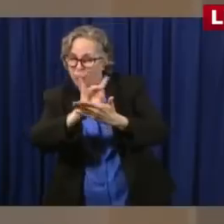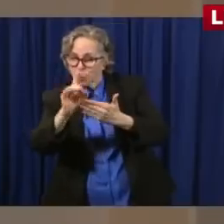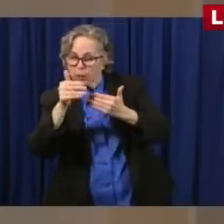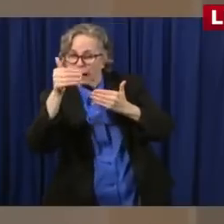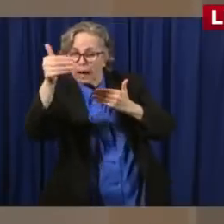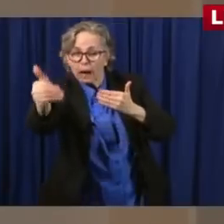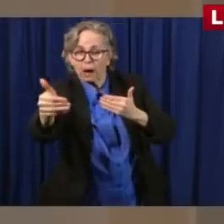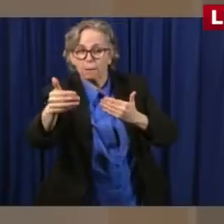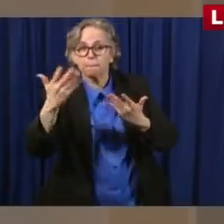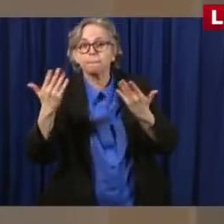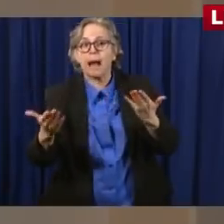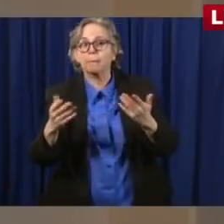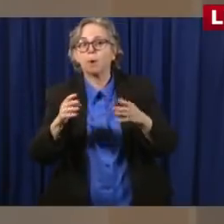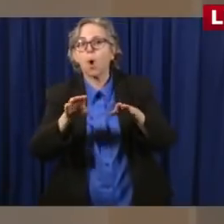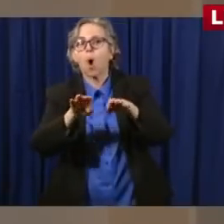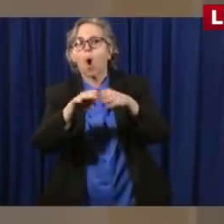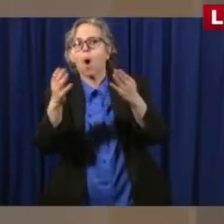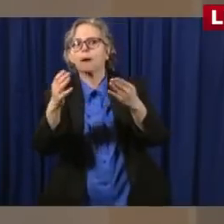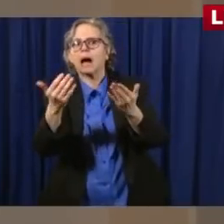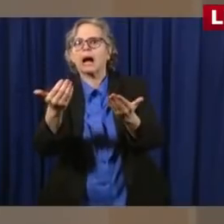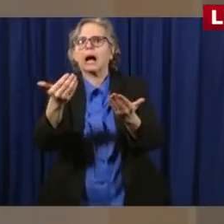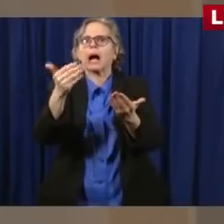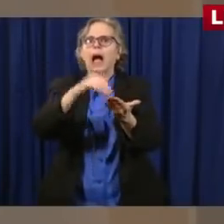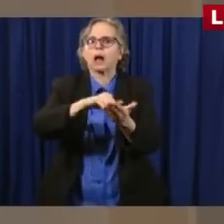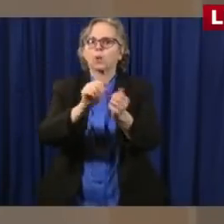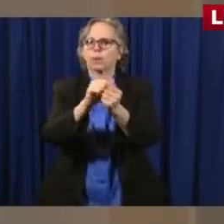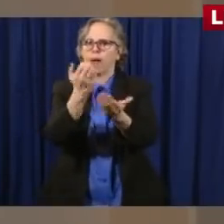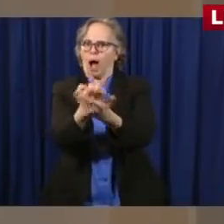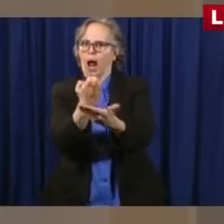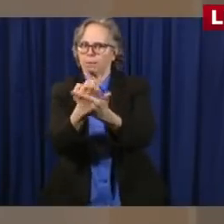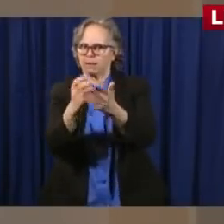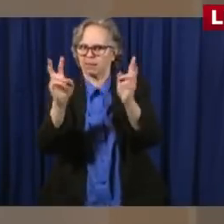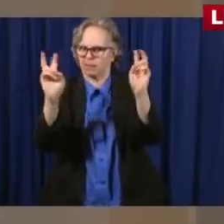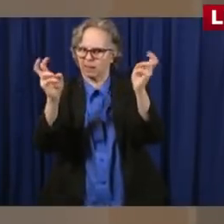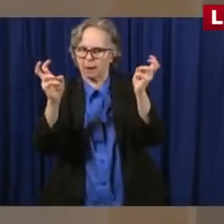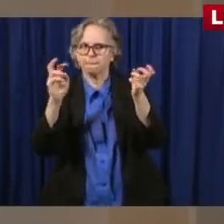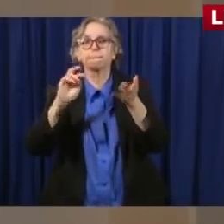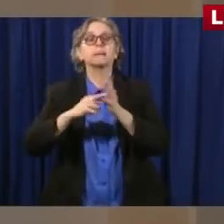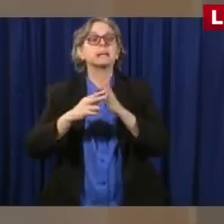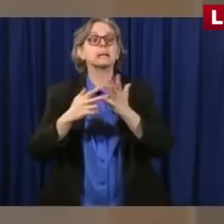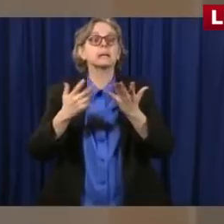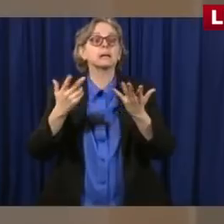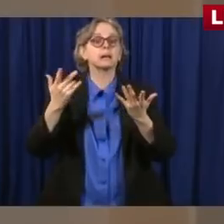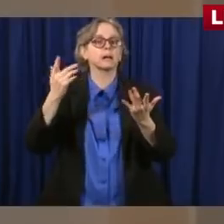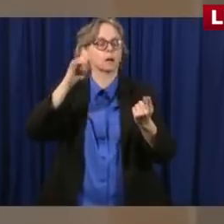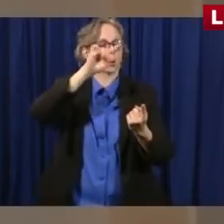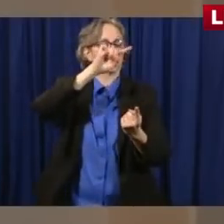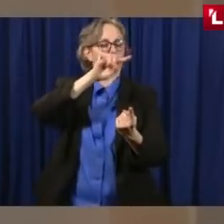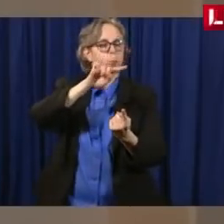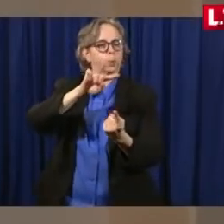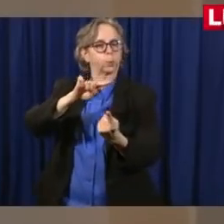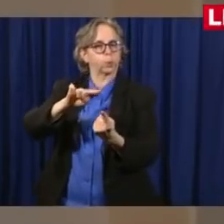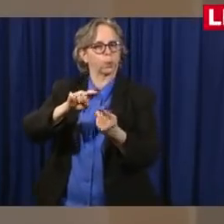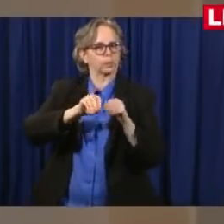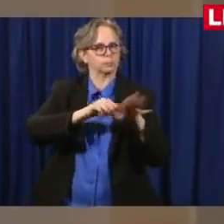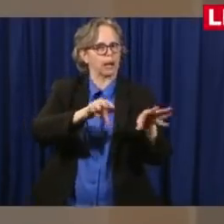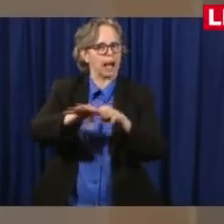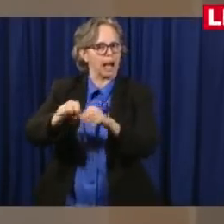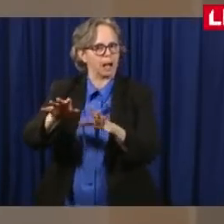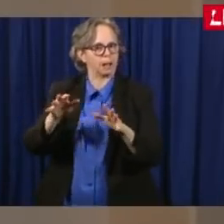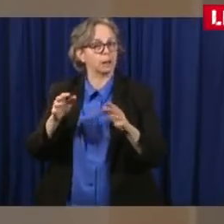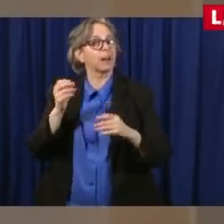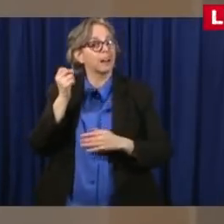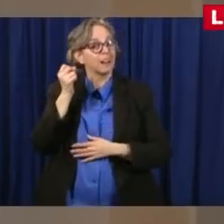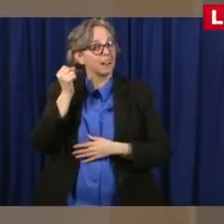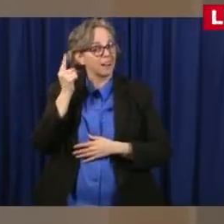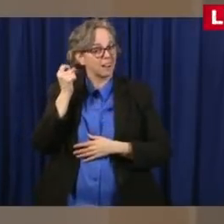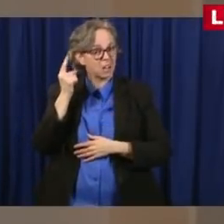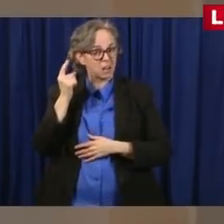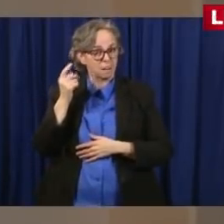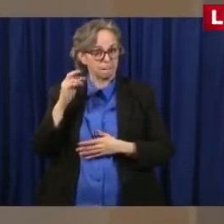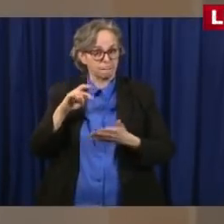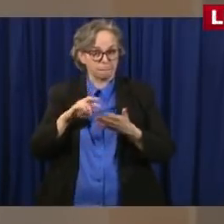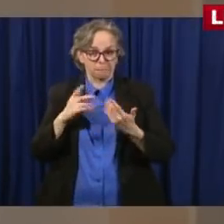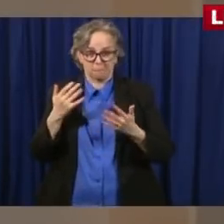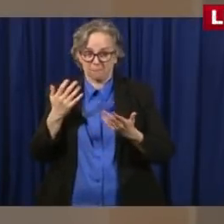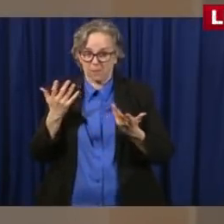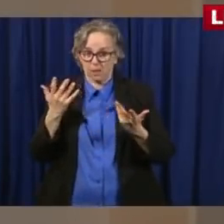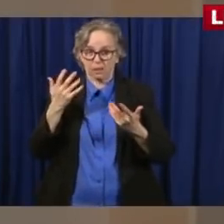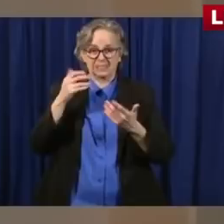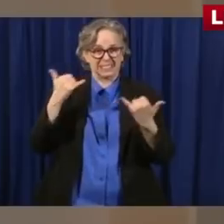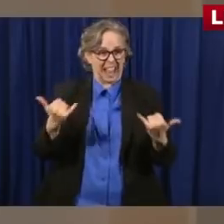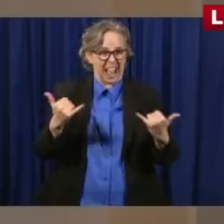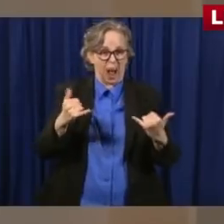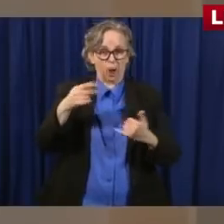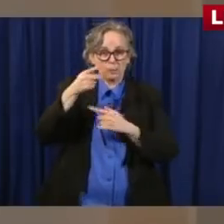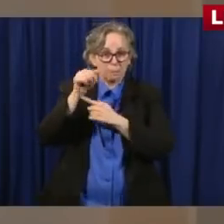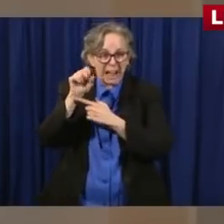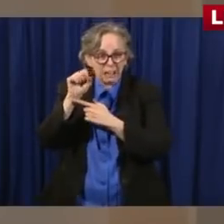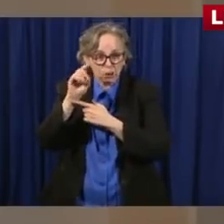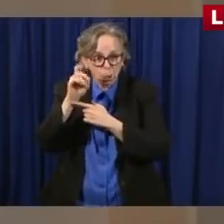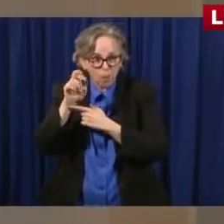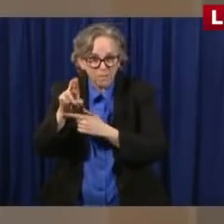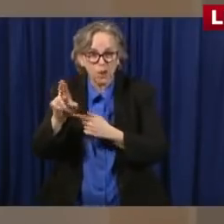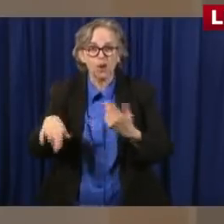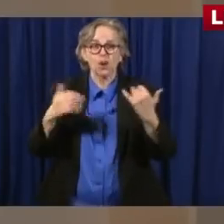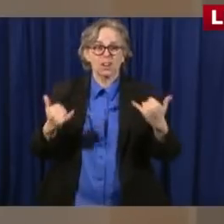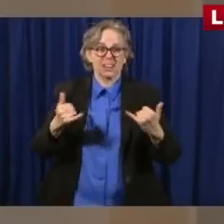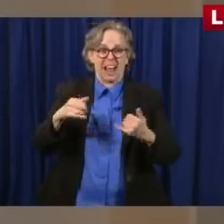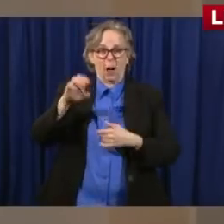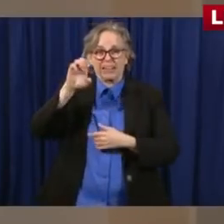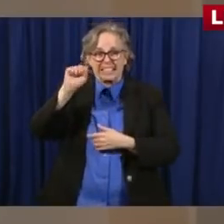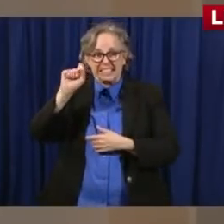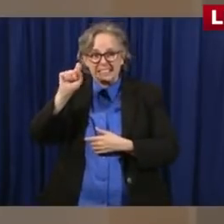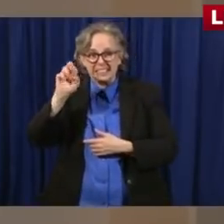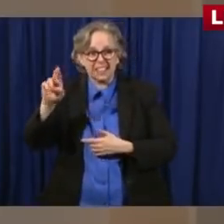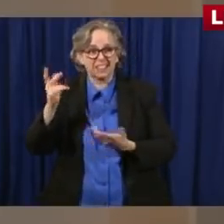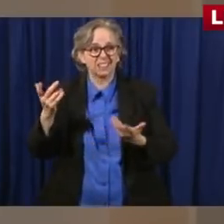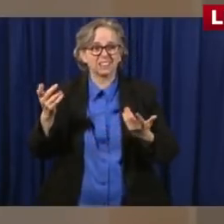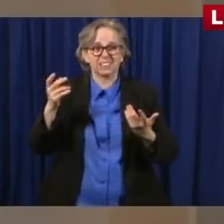IN THE NEXT FOUR TO EIGHT WEEKS, WE WILL BE ABLE TO REOPEN THE ECONOMY AND THE POWER OF THE VIRUS WILL BE REDUCED AND WE WILL BE ABLE TO FLATTEN THE CURVE.